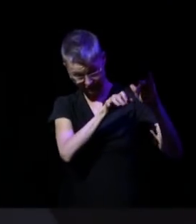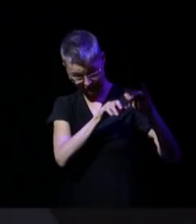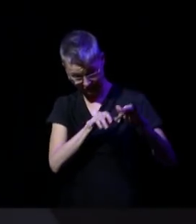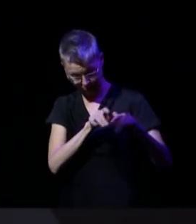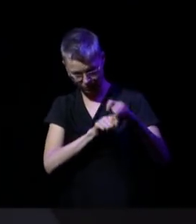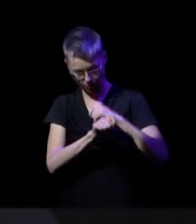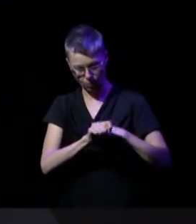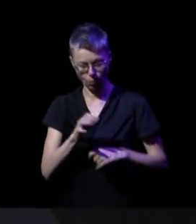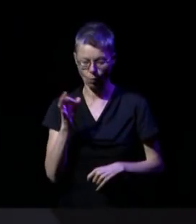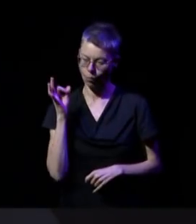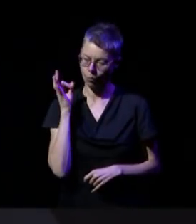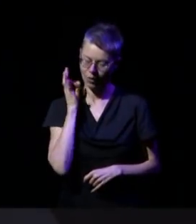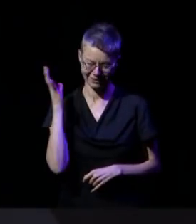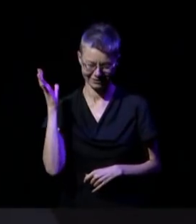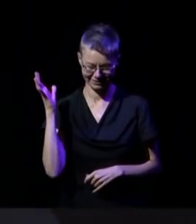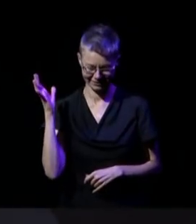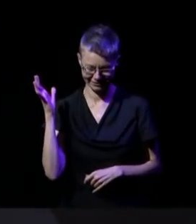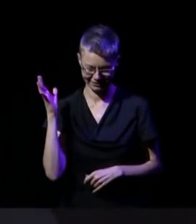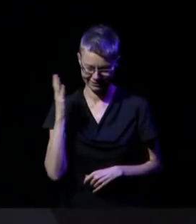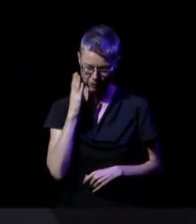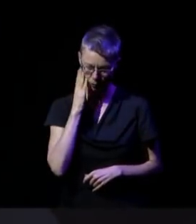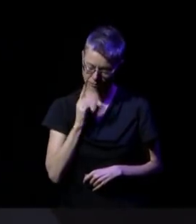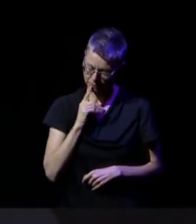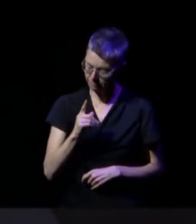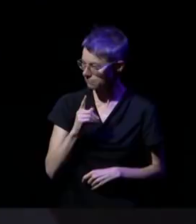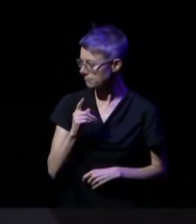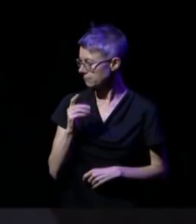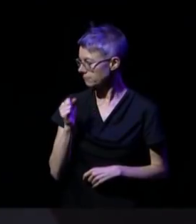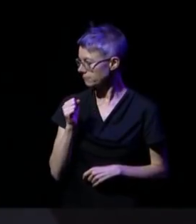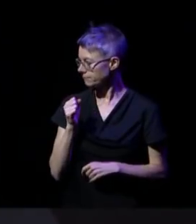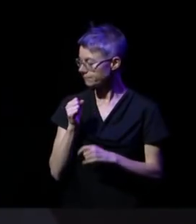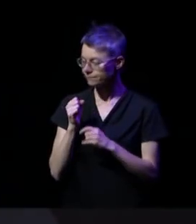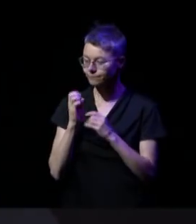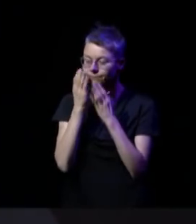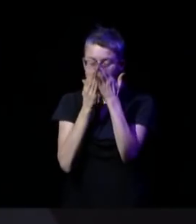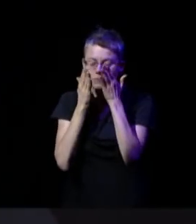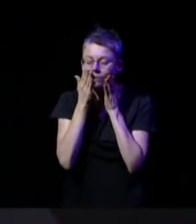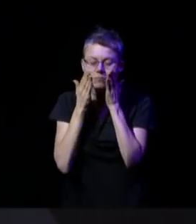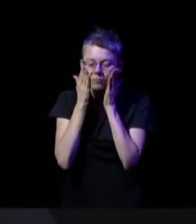So the women are being told to wear, do the whitening cream and blah, blah, blah.